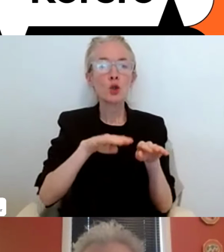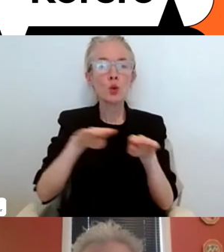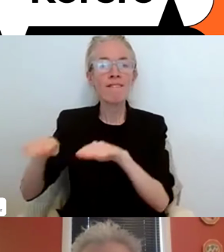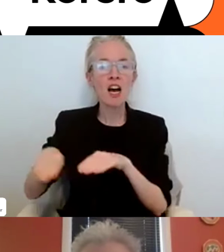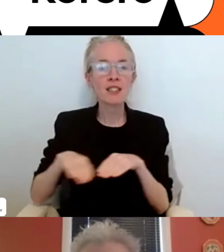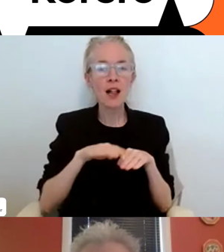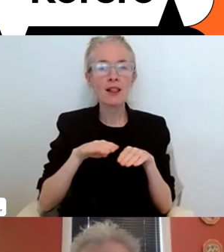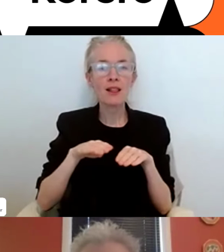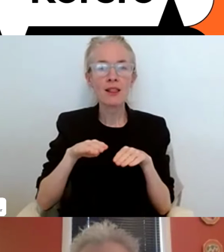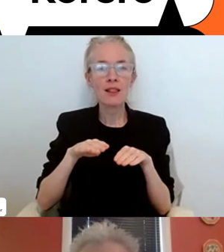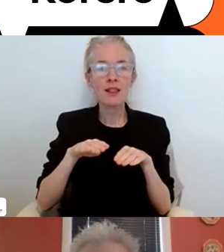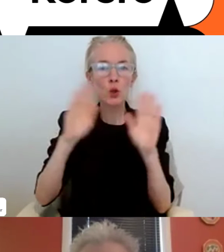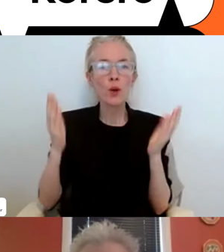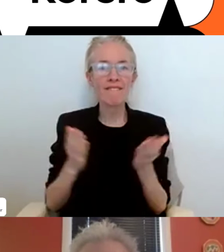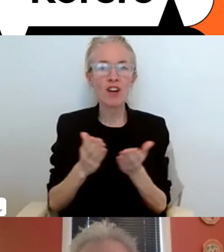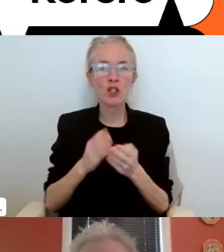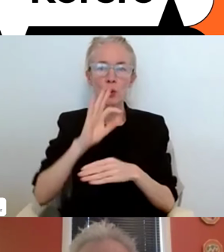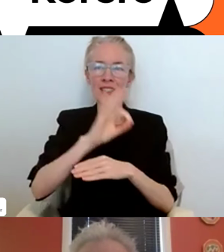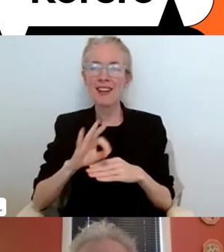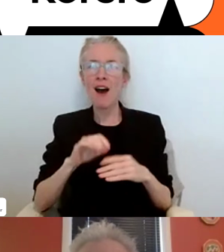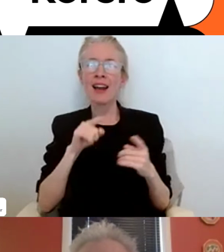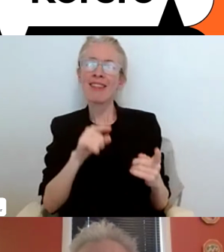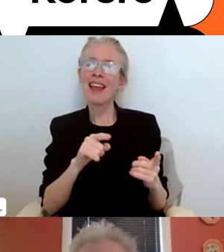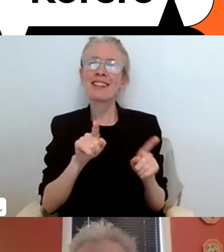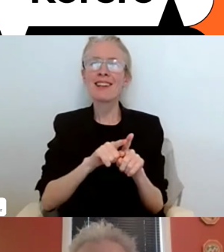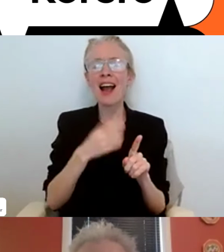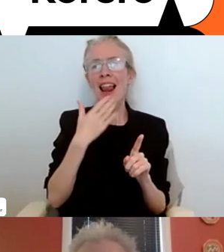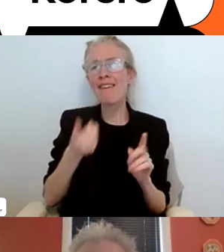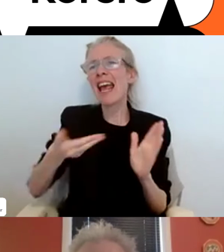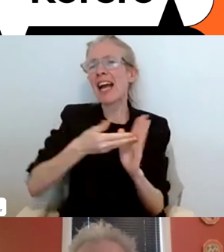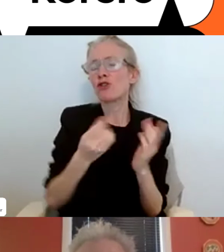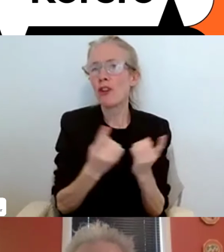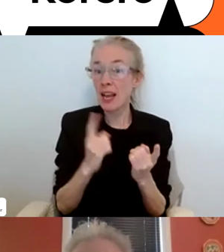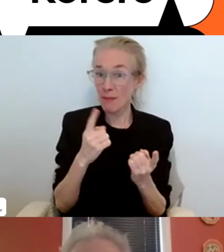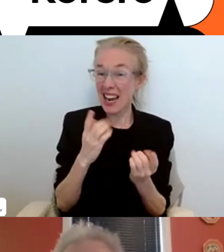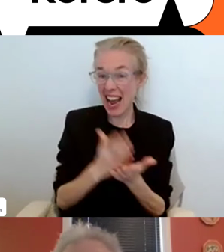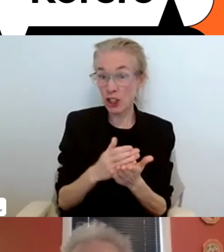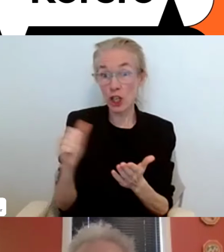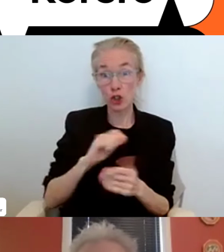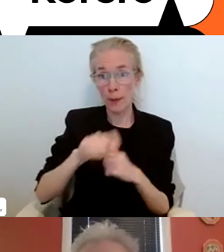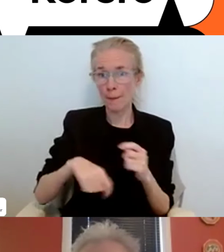we should be normalising or standardising them so we use them all the time,